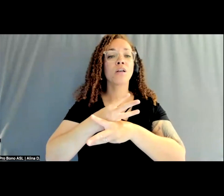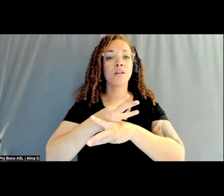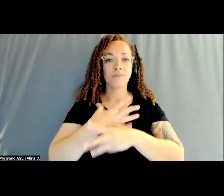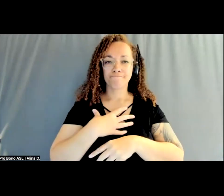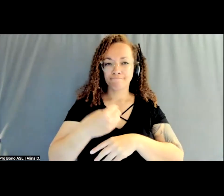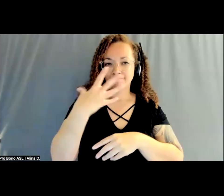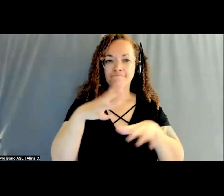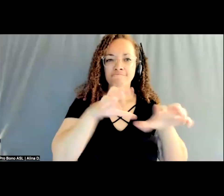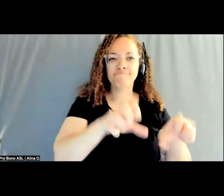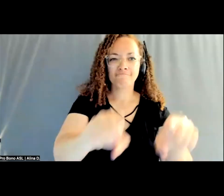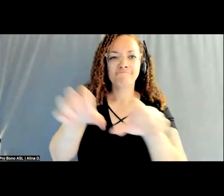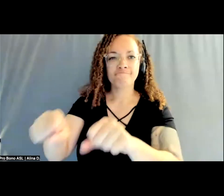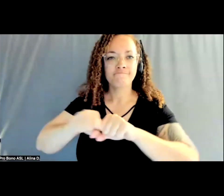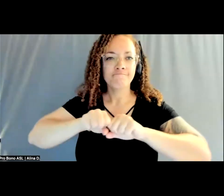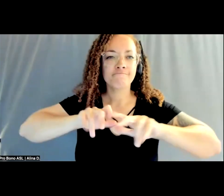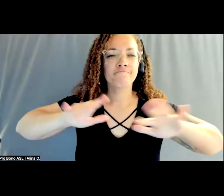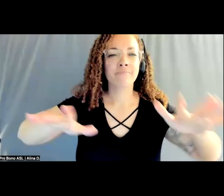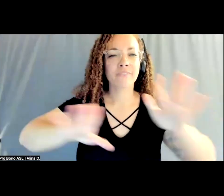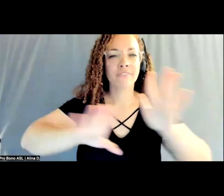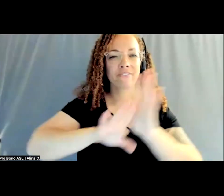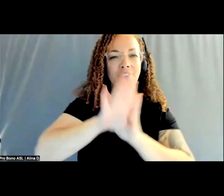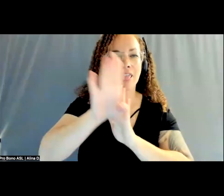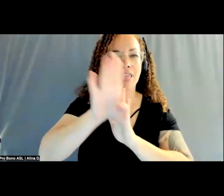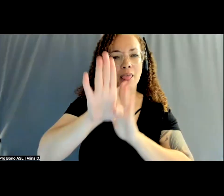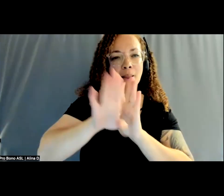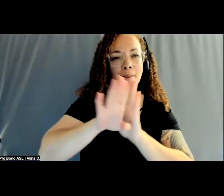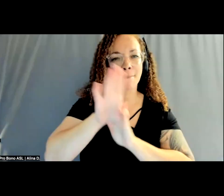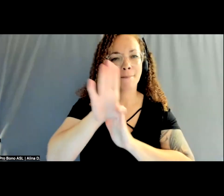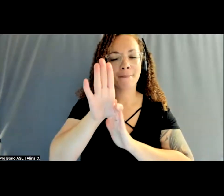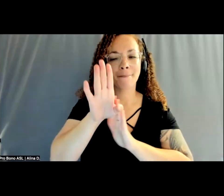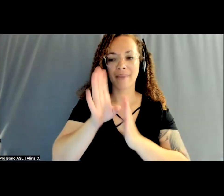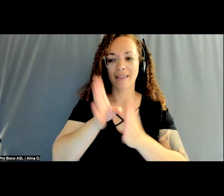and at the same time the end of this world is only the end of a world.